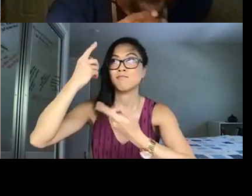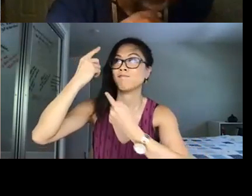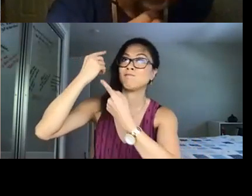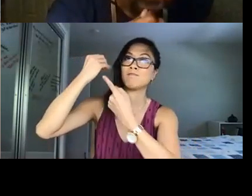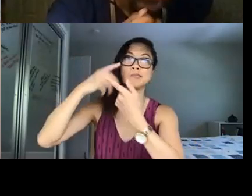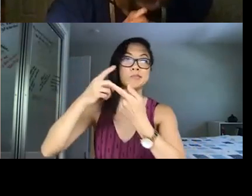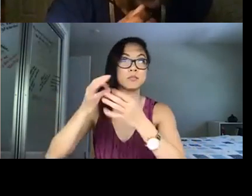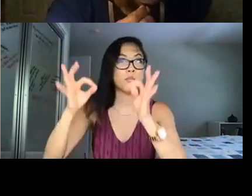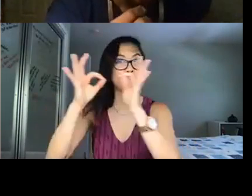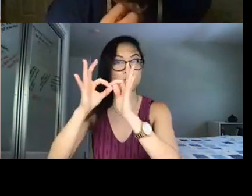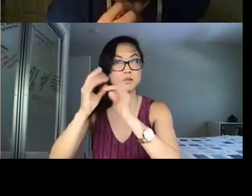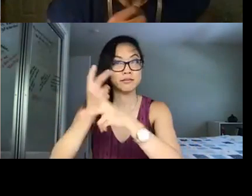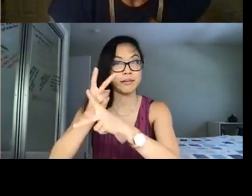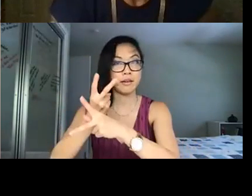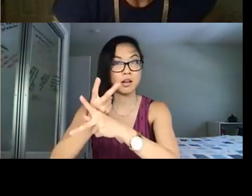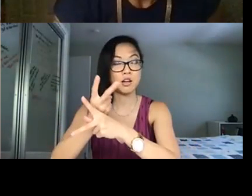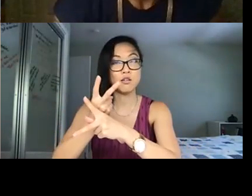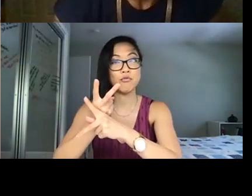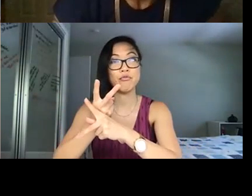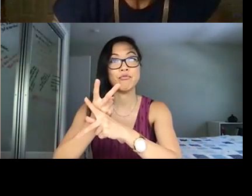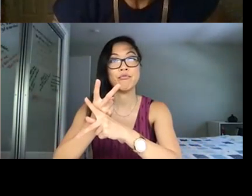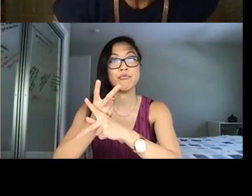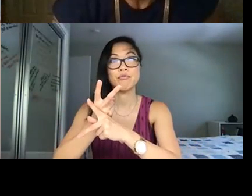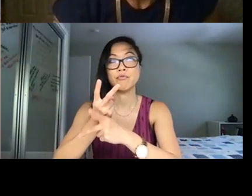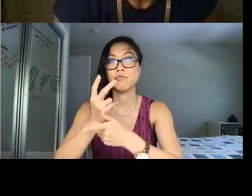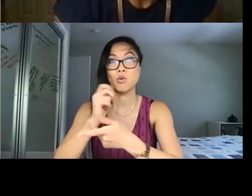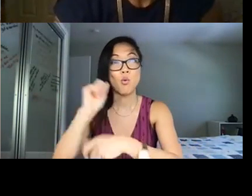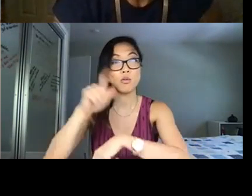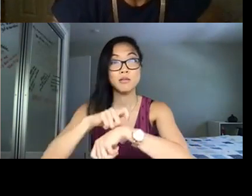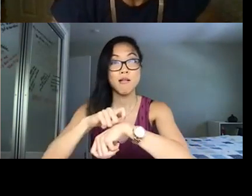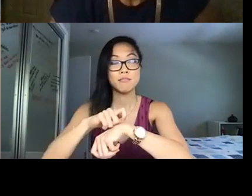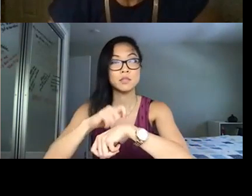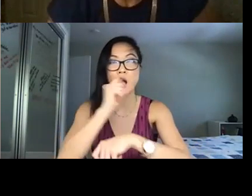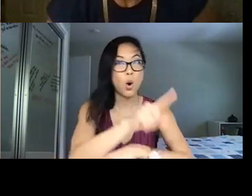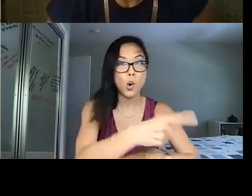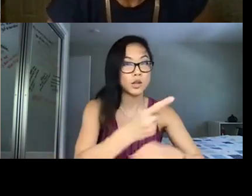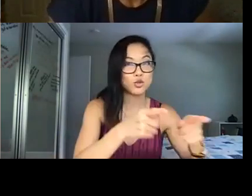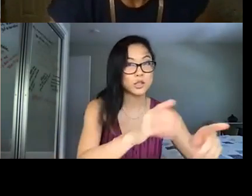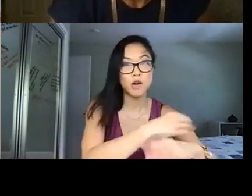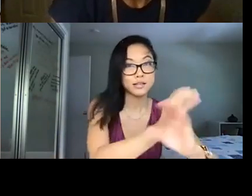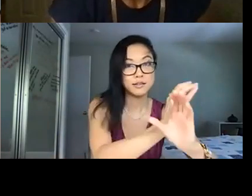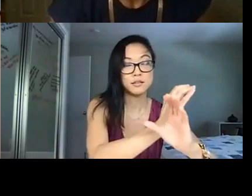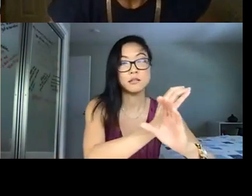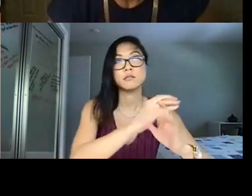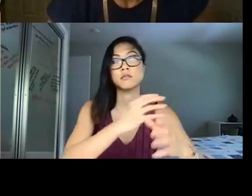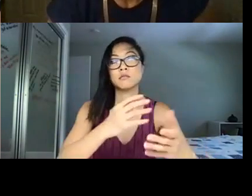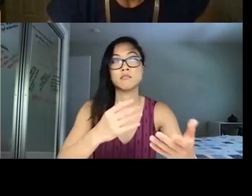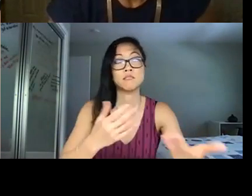a mental illness. And that can mean very different things obviously for everyone but I feel like that's another thing